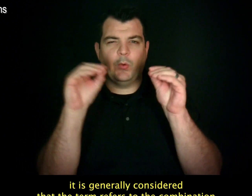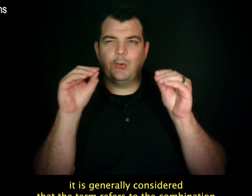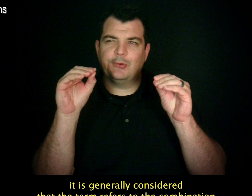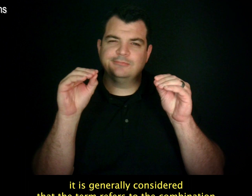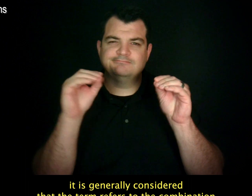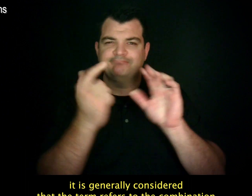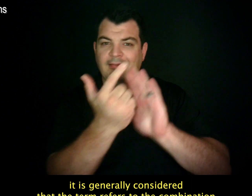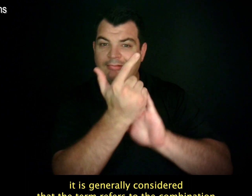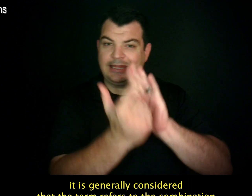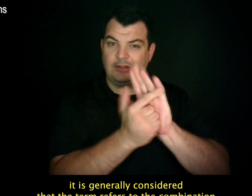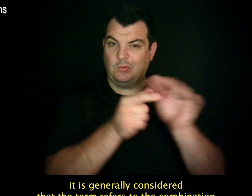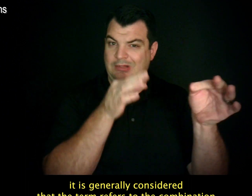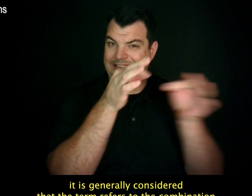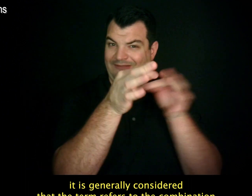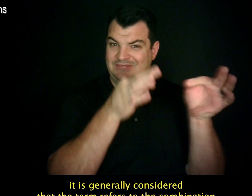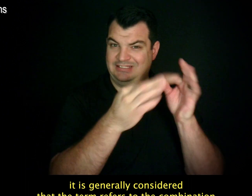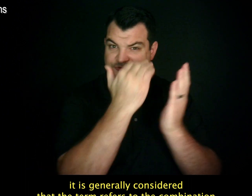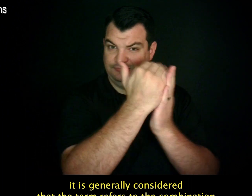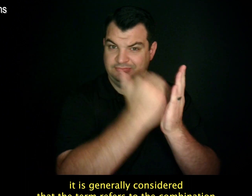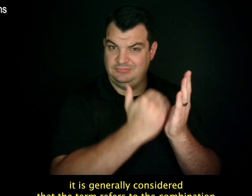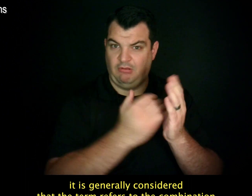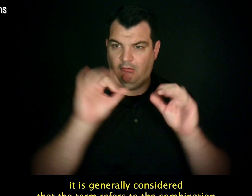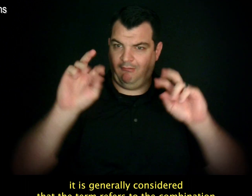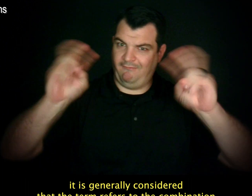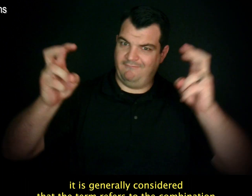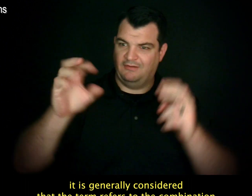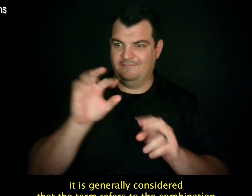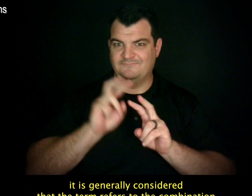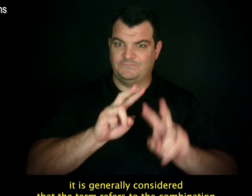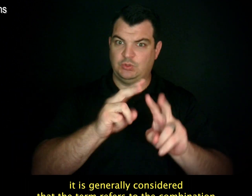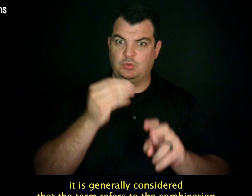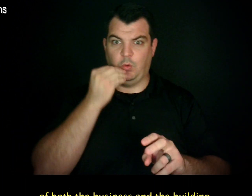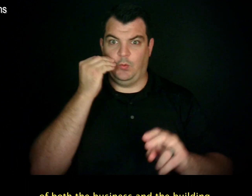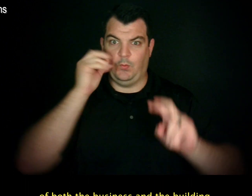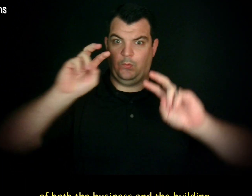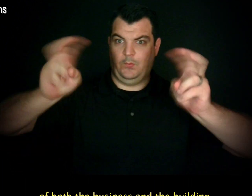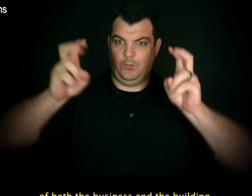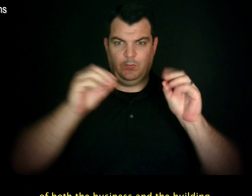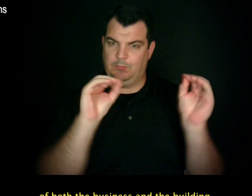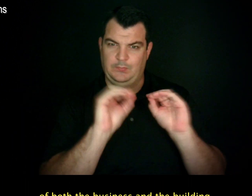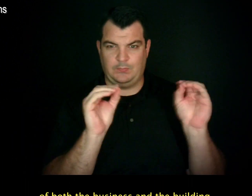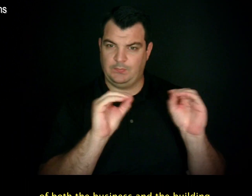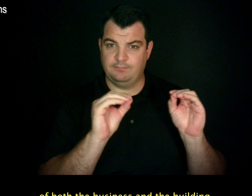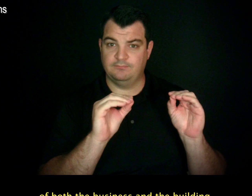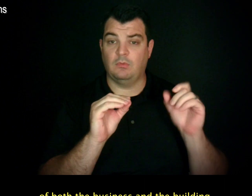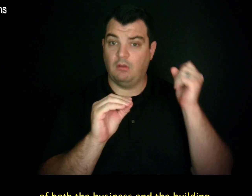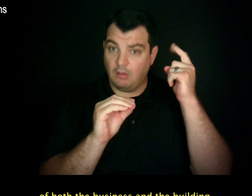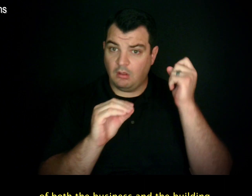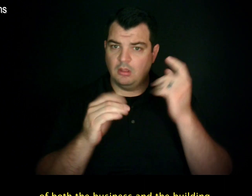it is generally considered that the term refers to the combination of both the business and the building.